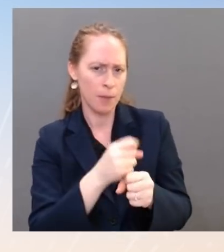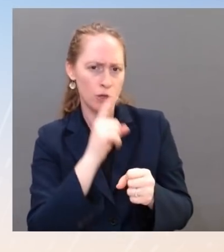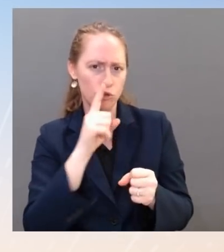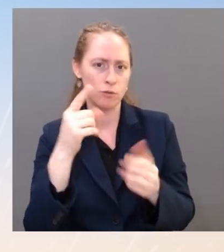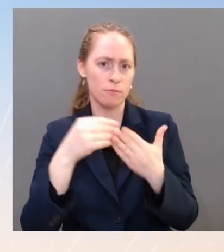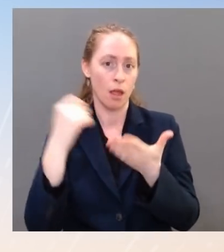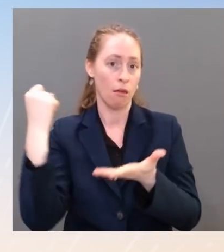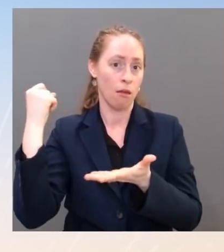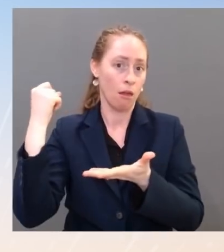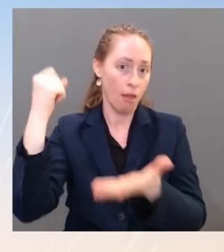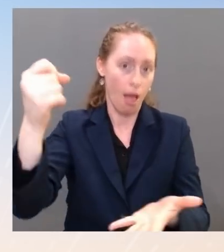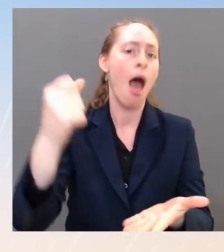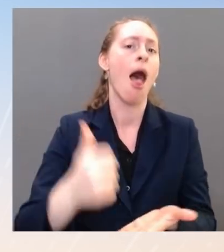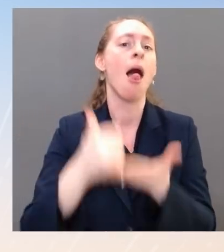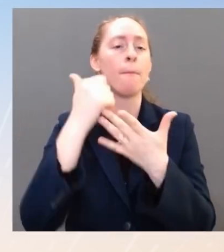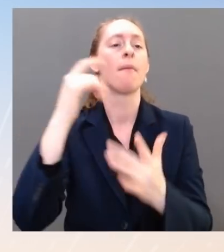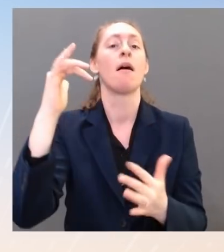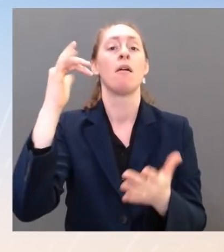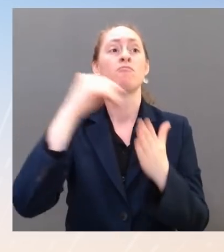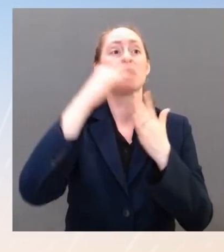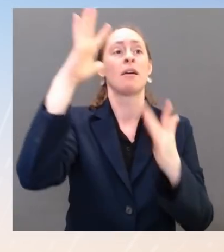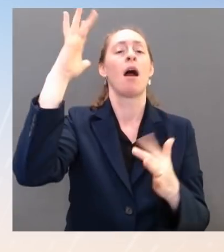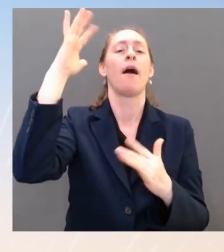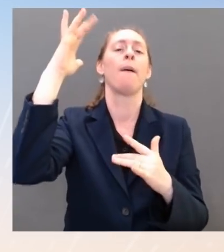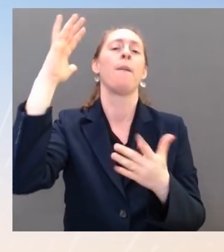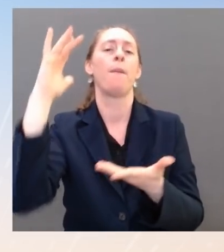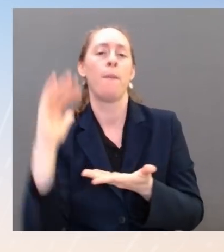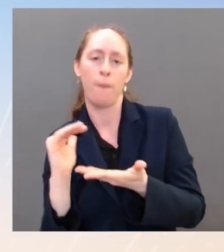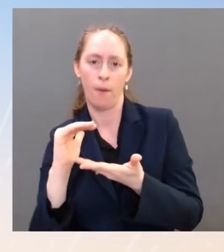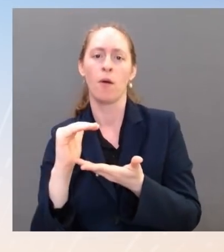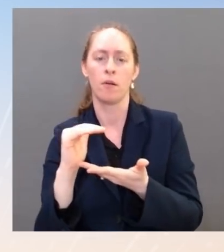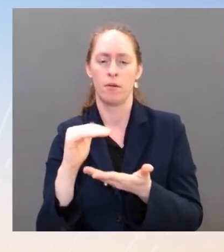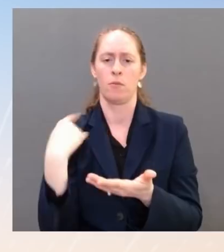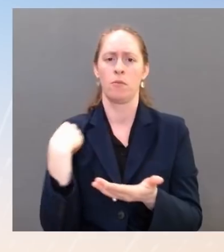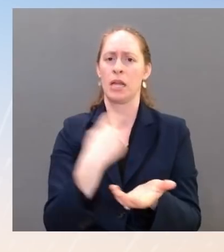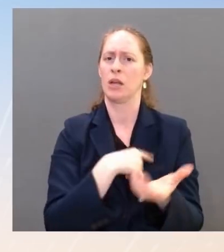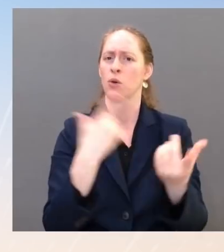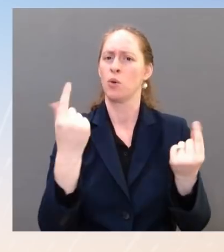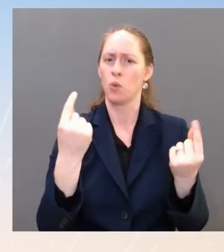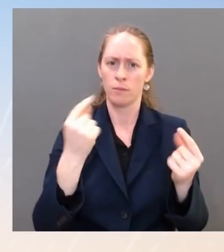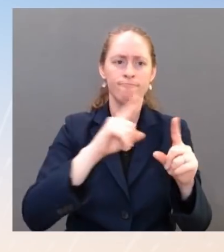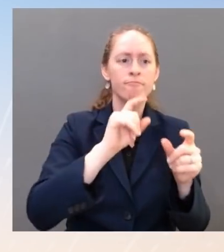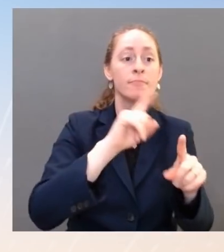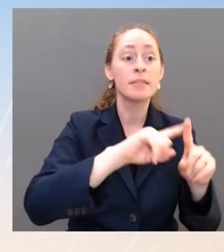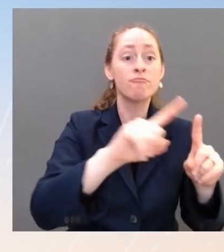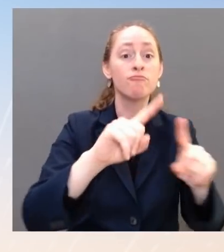and it's something we're going to work closely with project sponsors in, especially if we find that maybe one area